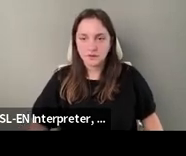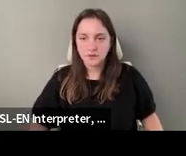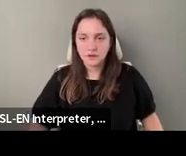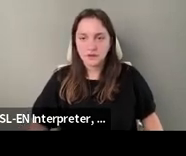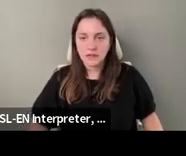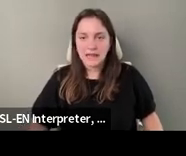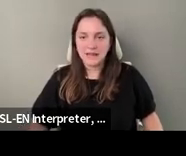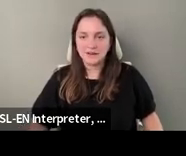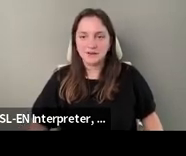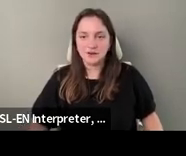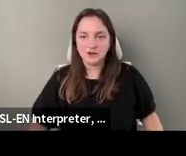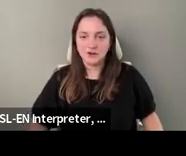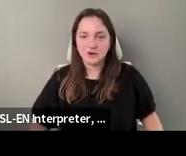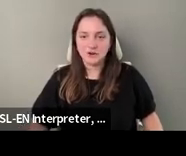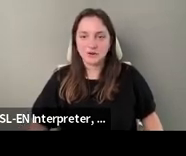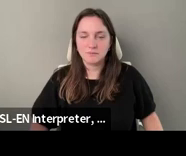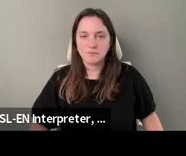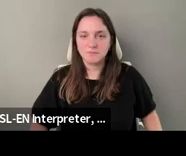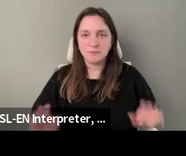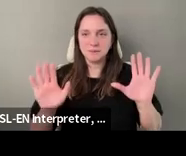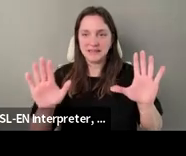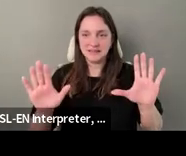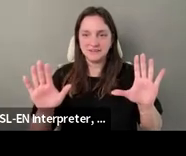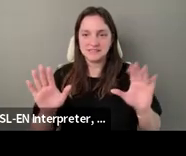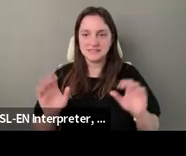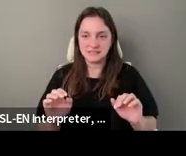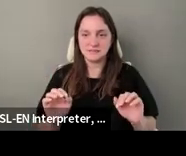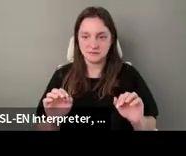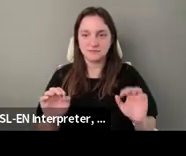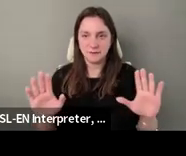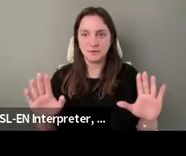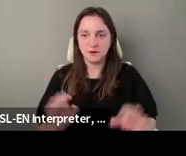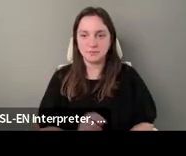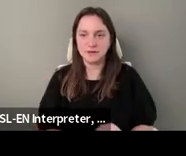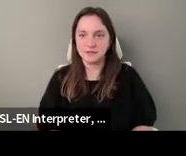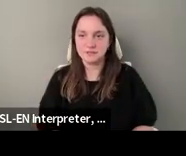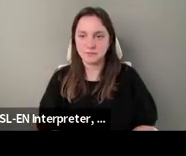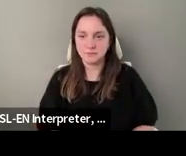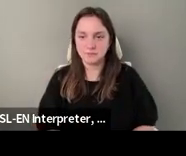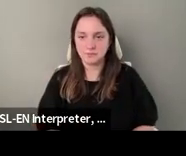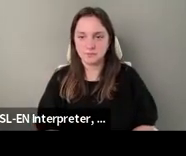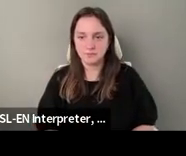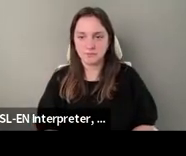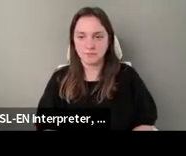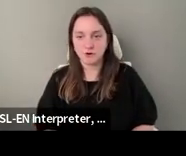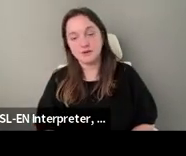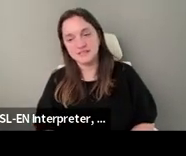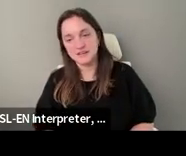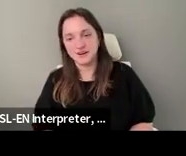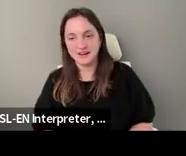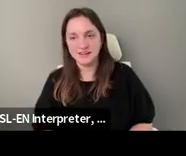be okay. And maybe we can leave it as this from now on, because Chris here, I need to be able to see everyone the way I've set it